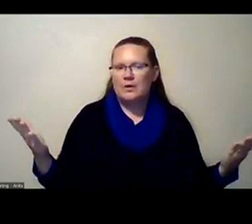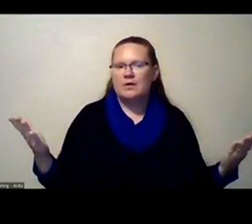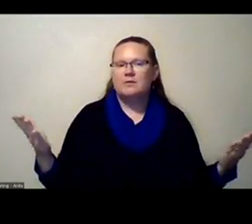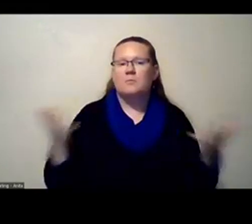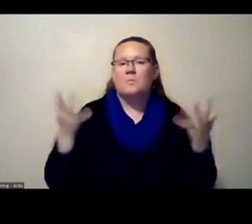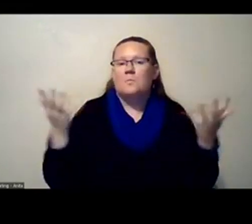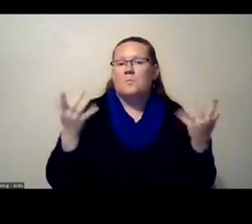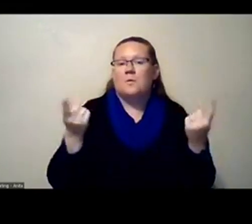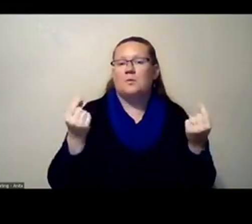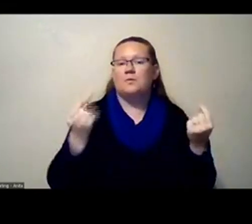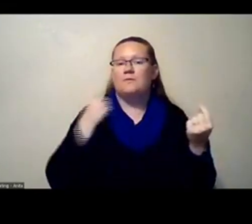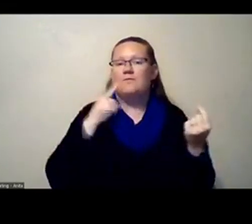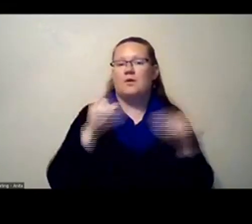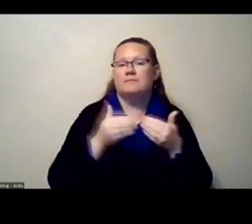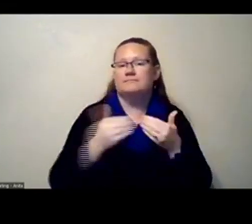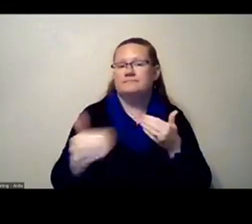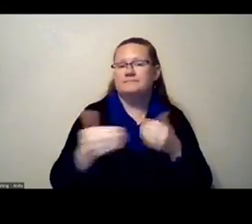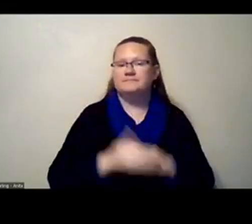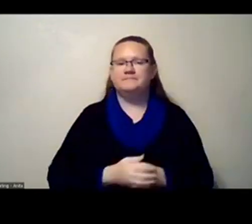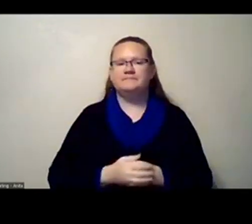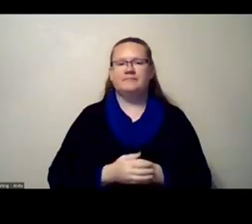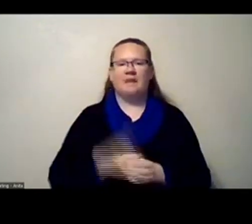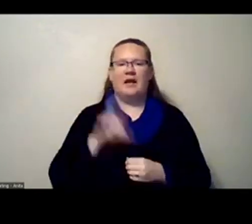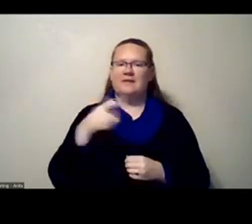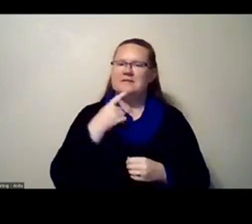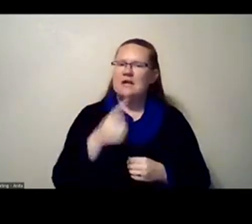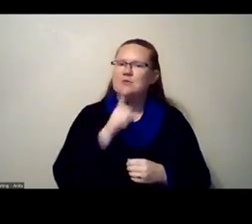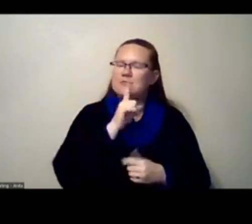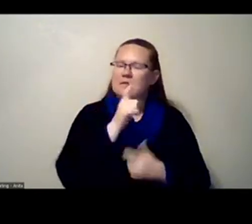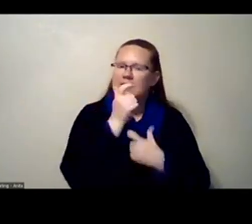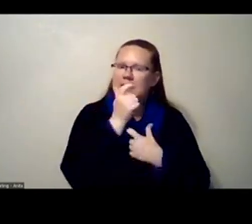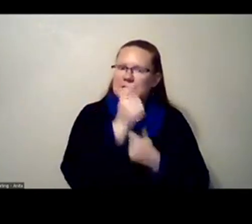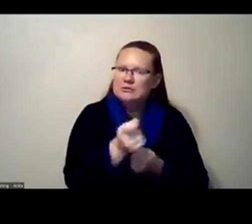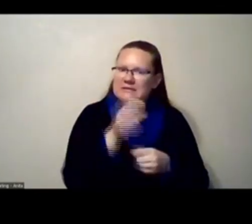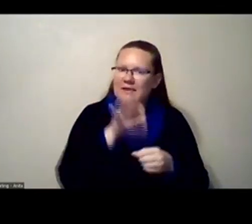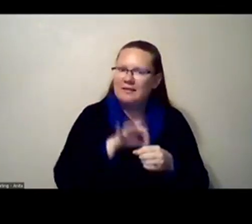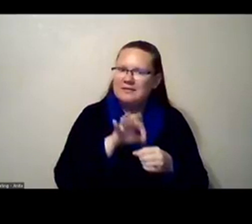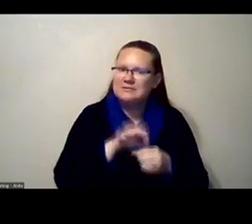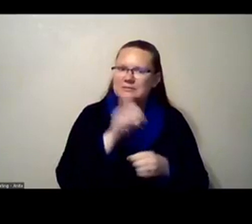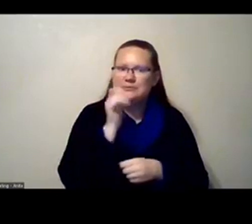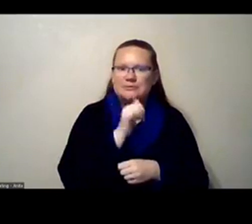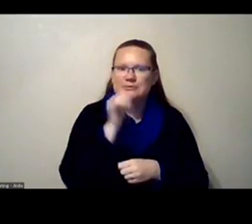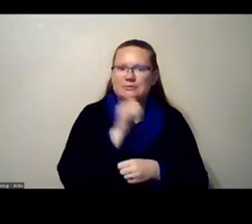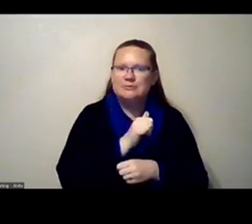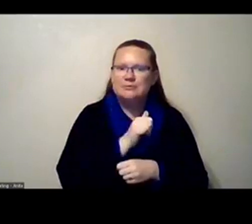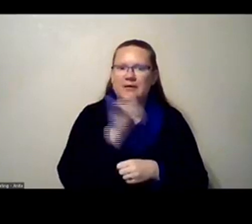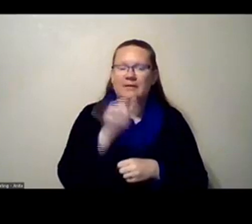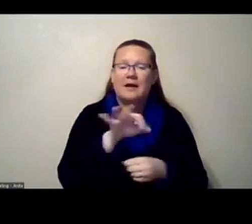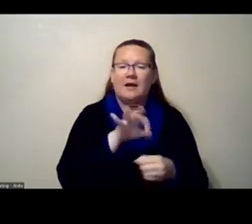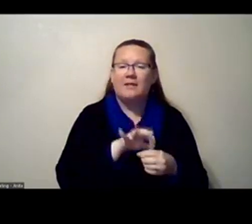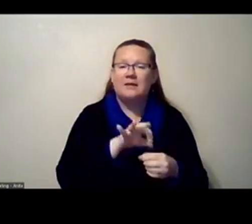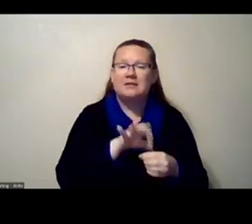I have to say it was a really interesting election. There was an election that's not a cliche. There was something I don't think